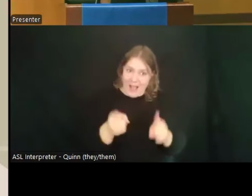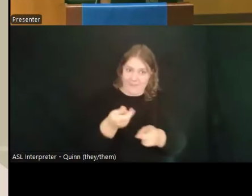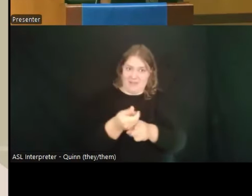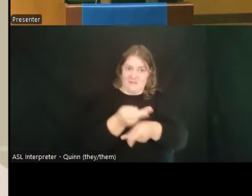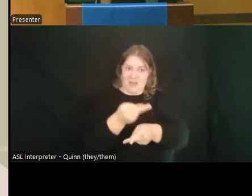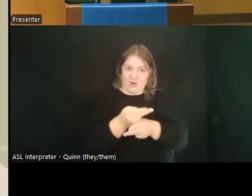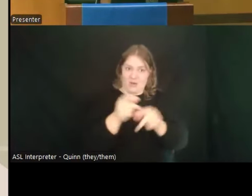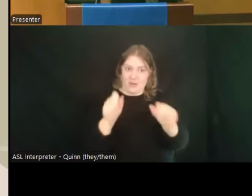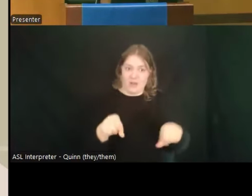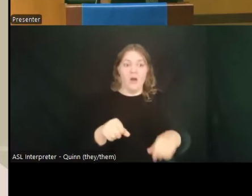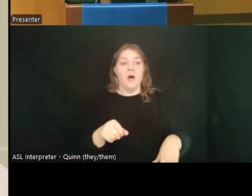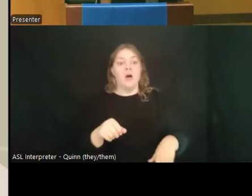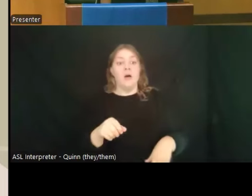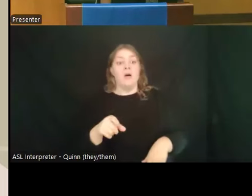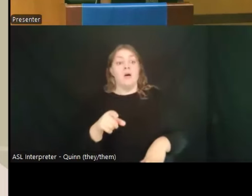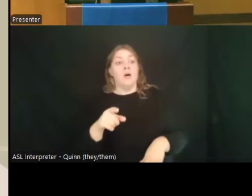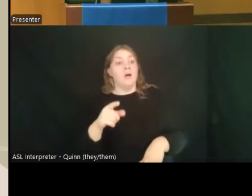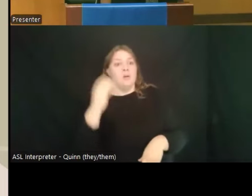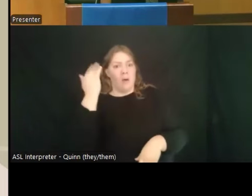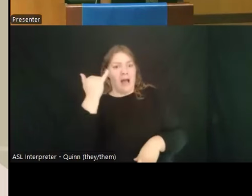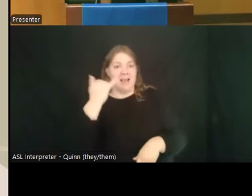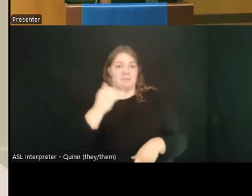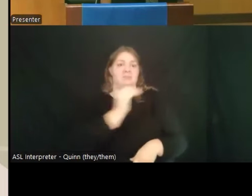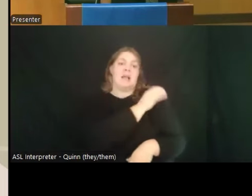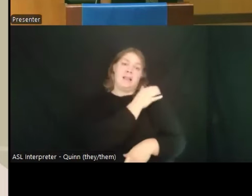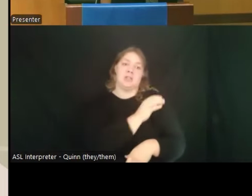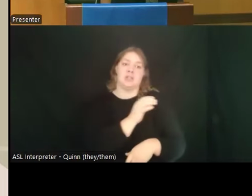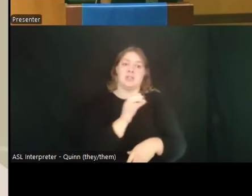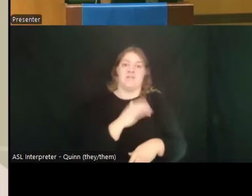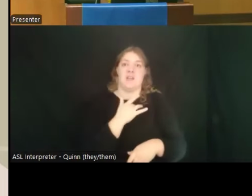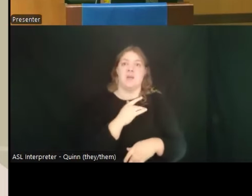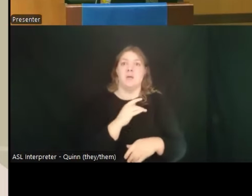is so that clinicians really feel supported and it's not just we're telling you what to